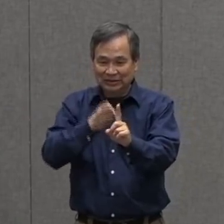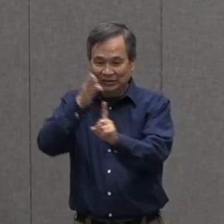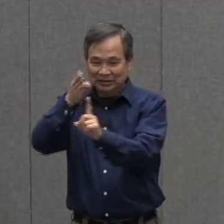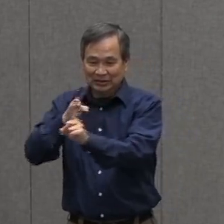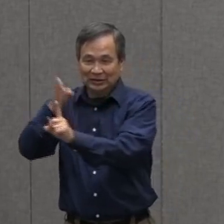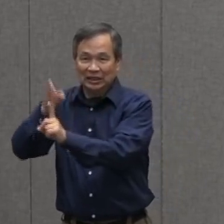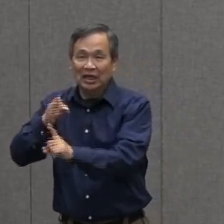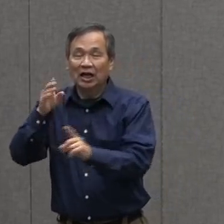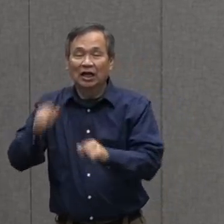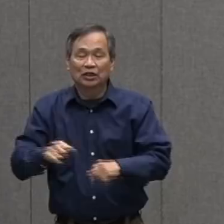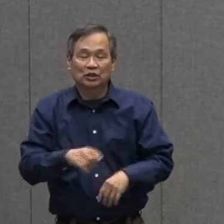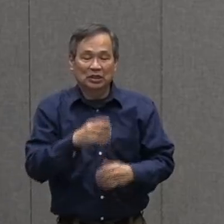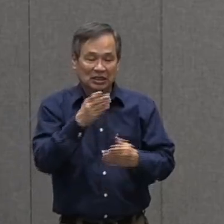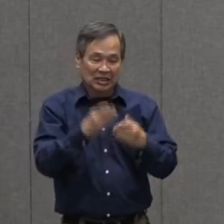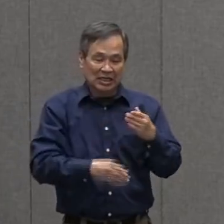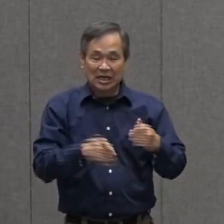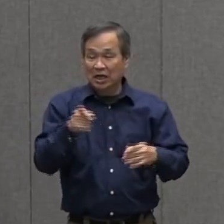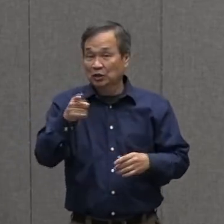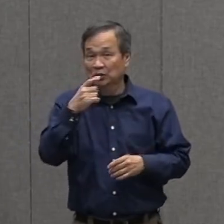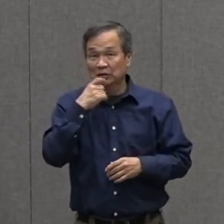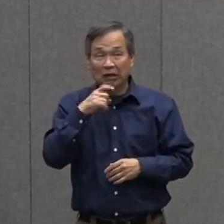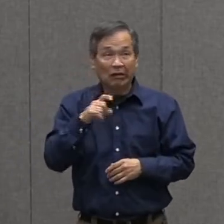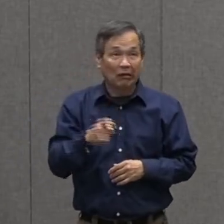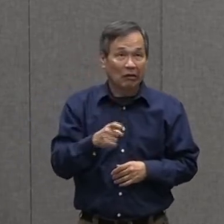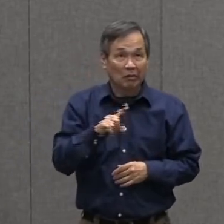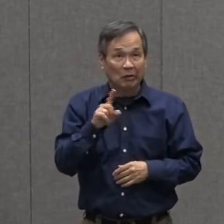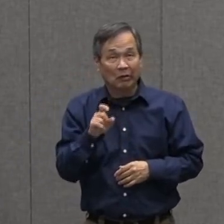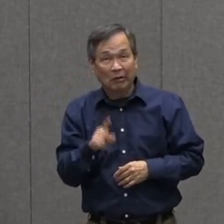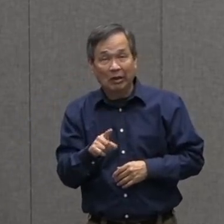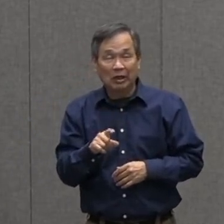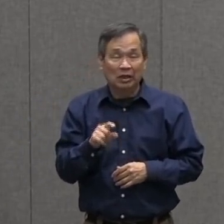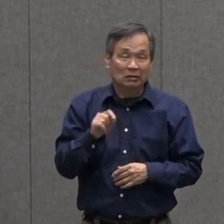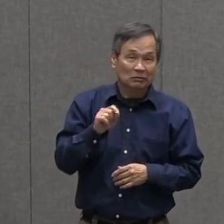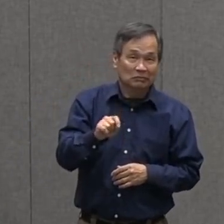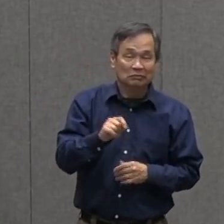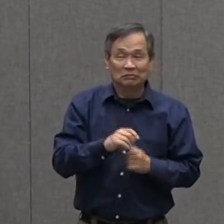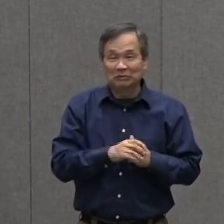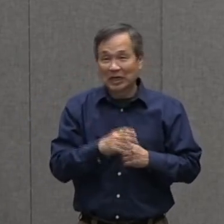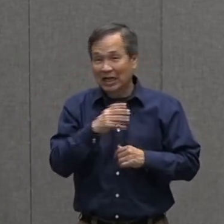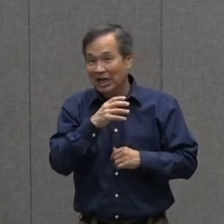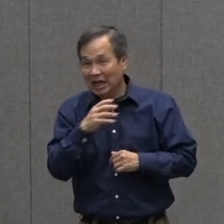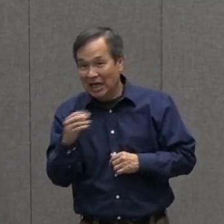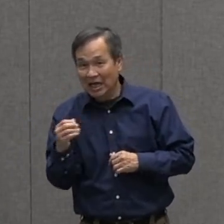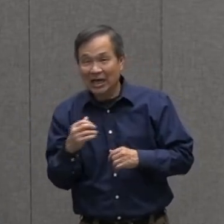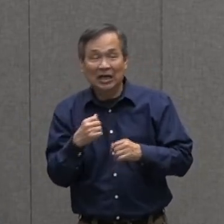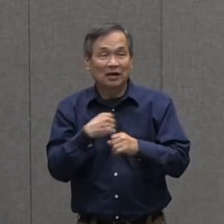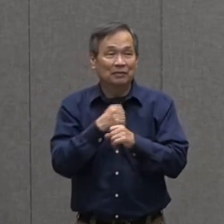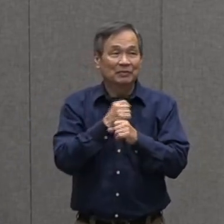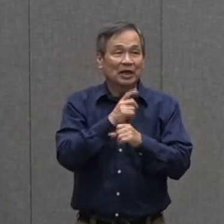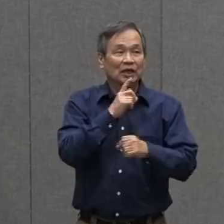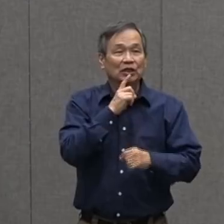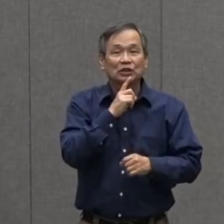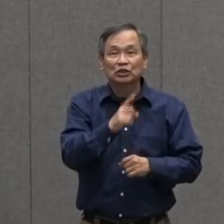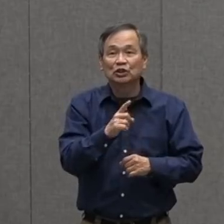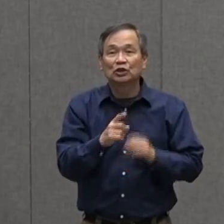question mark, your choice. And make sure you reread your sentence